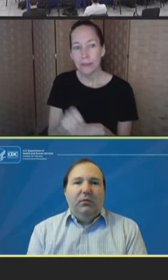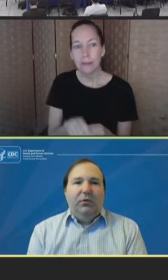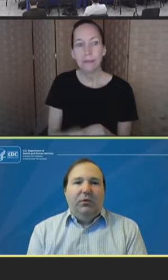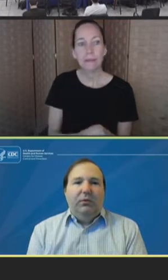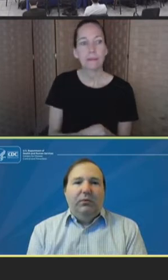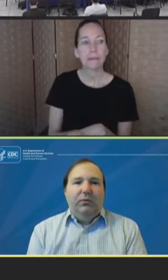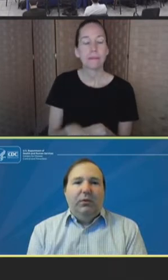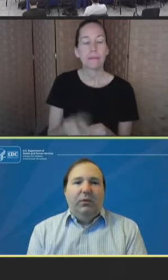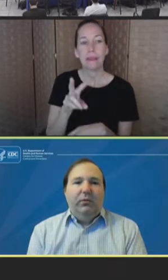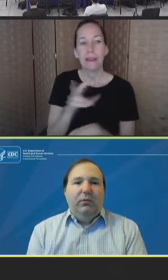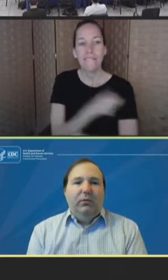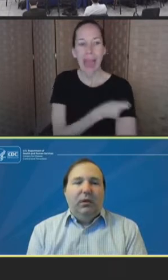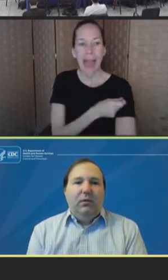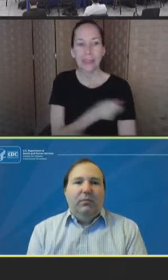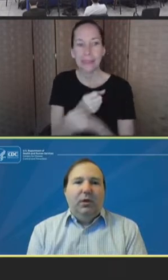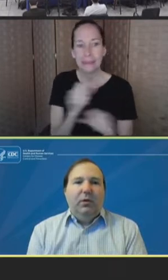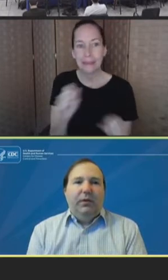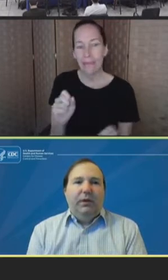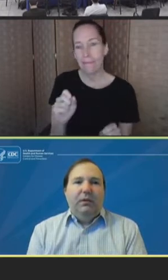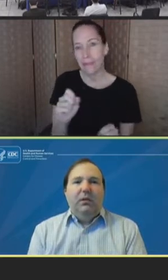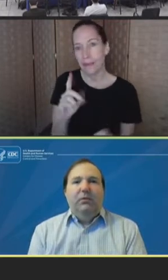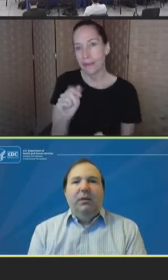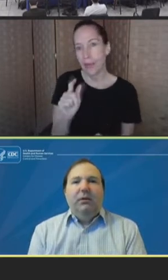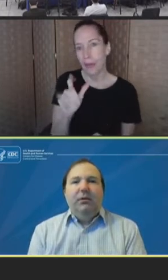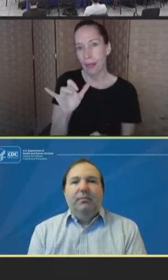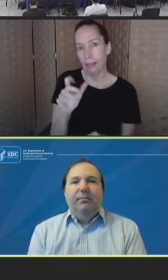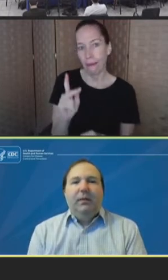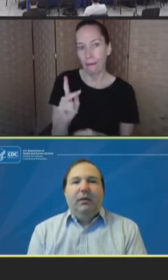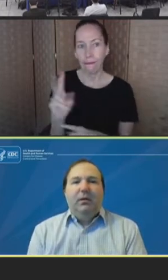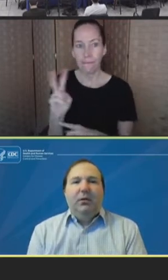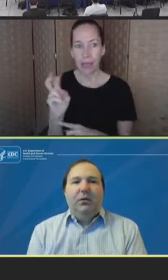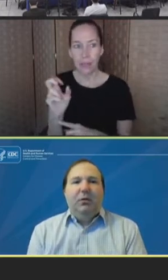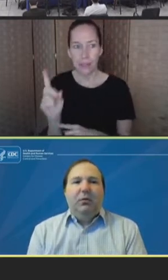which you're familiar with from COVID vaccine safety monitoring. So I will just go through